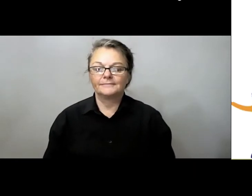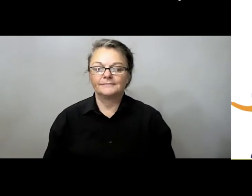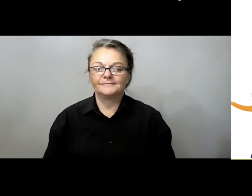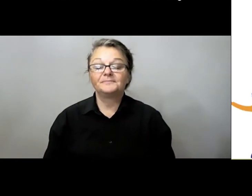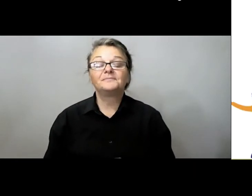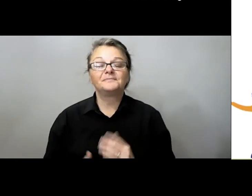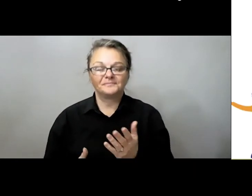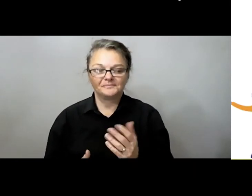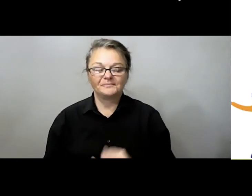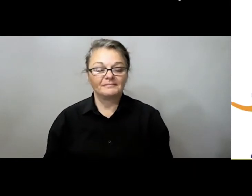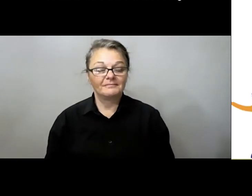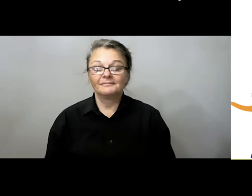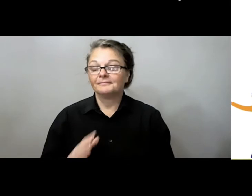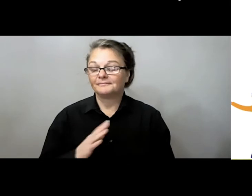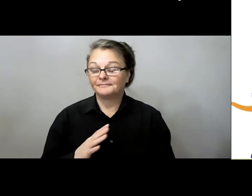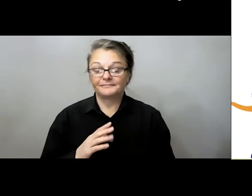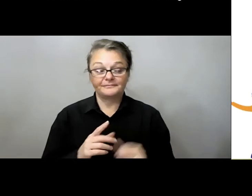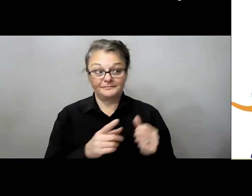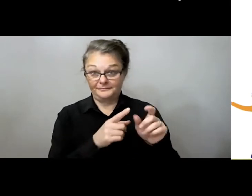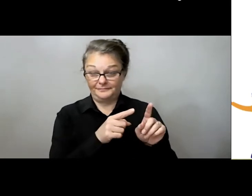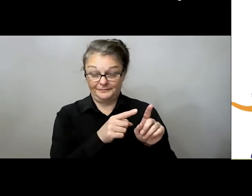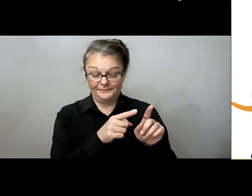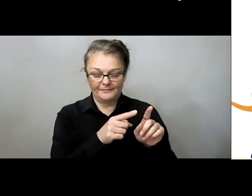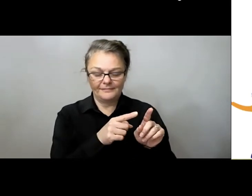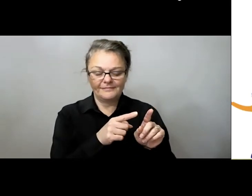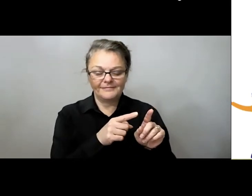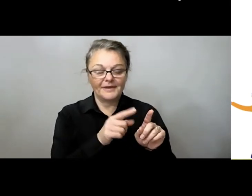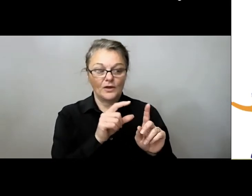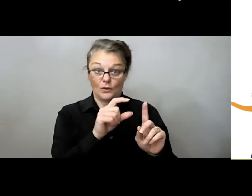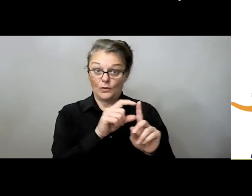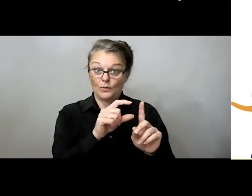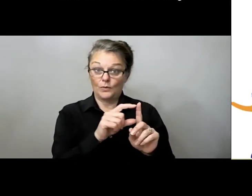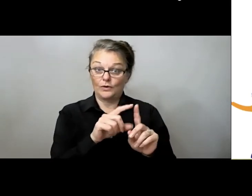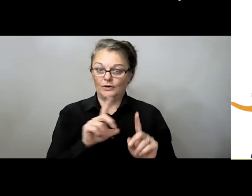SO, WHAT DO WE MEAN WHEN WE SAY THE WORD "DISABILITY"?